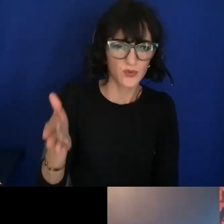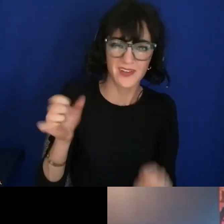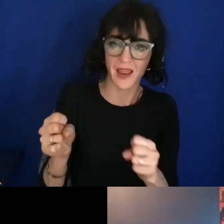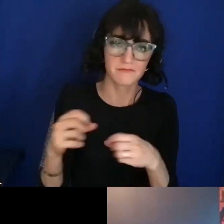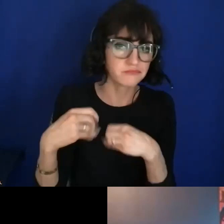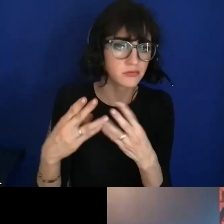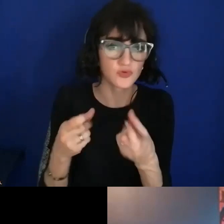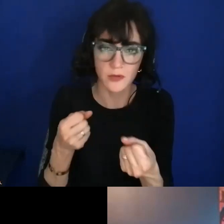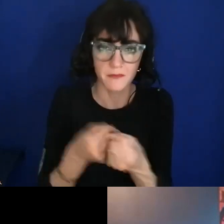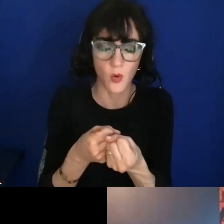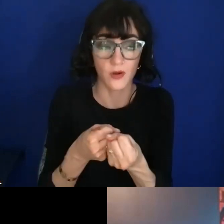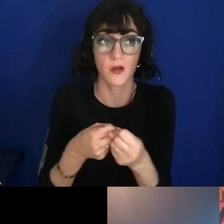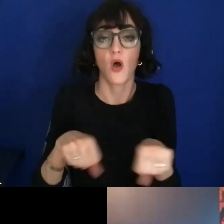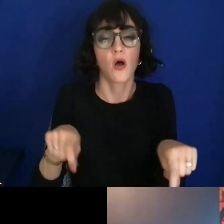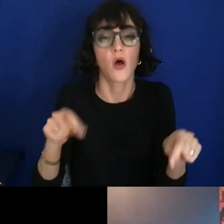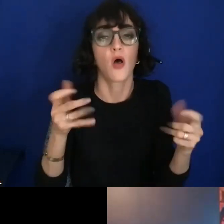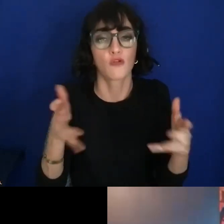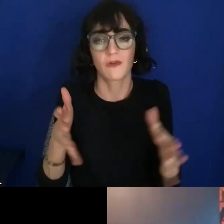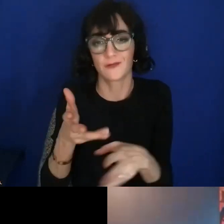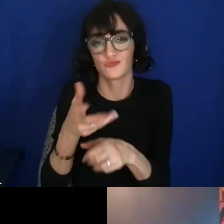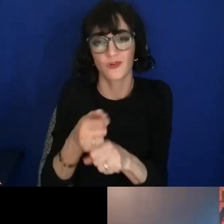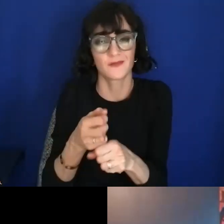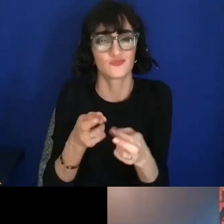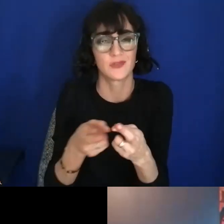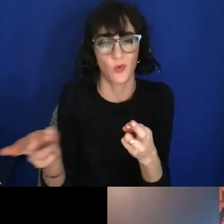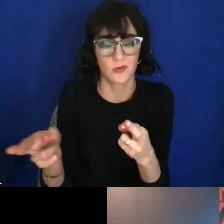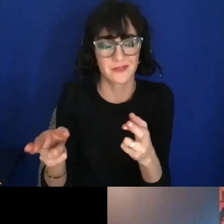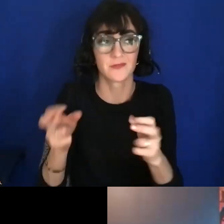that trusted resource to be the bridge back to the DV program